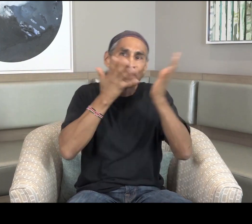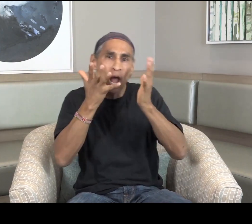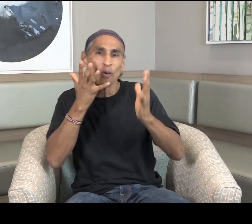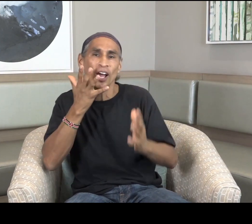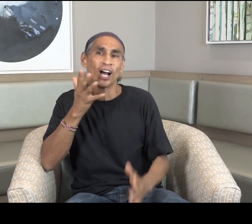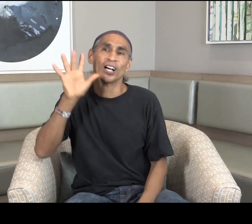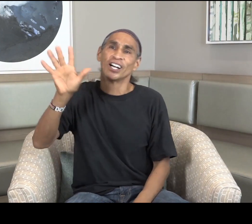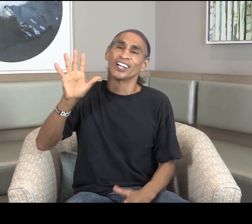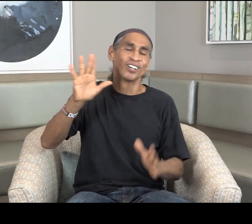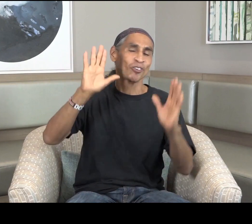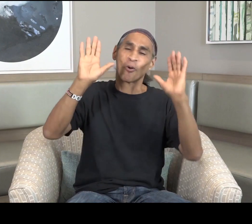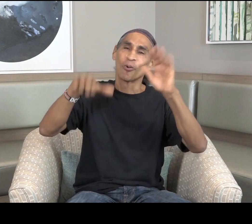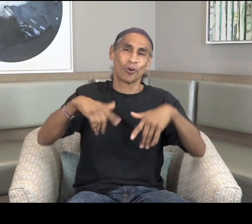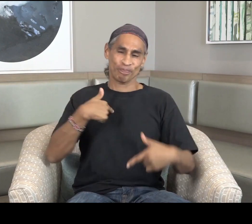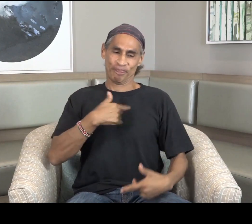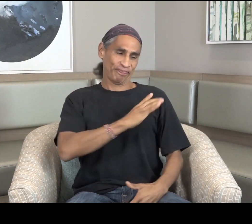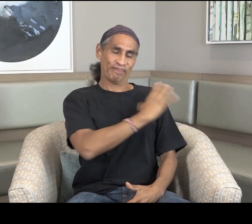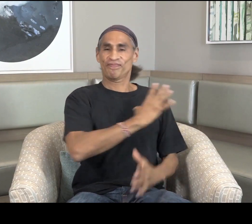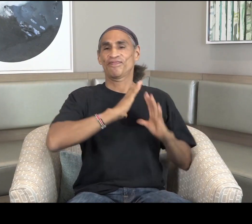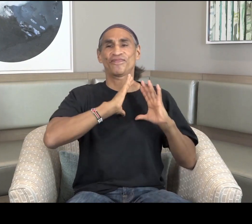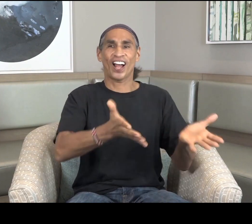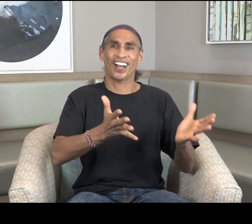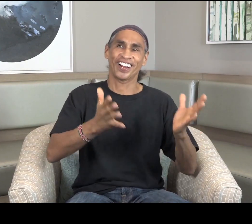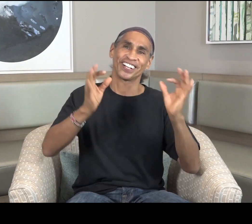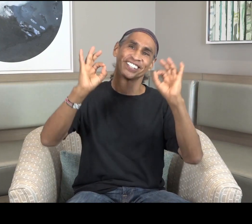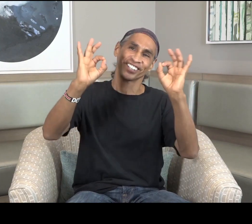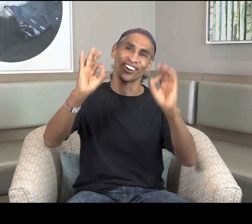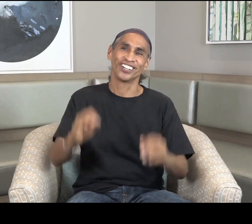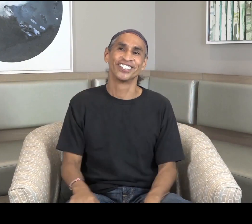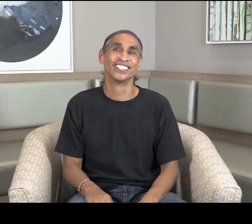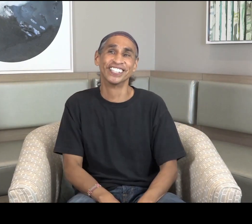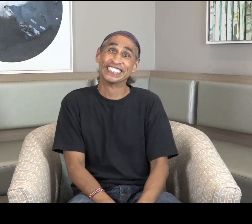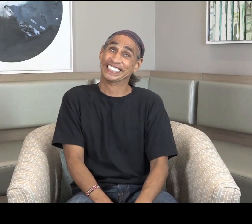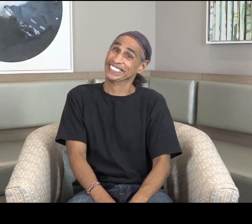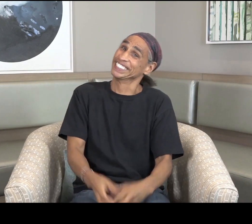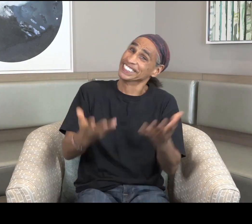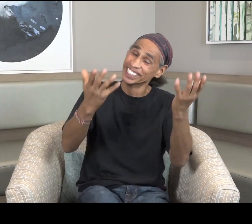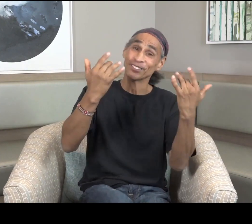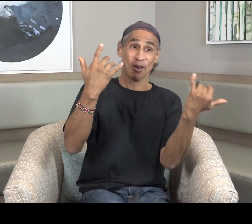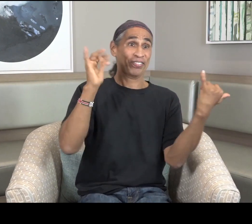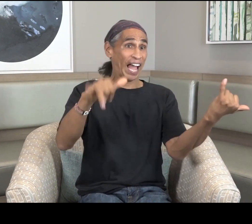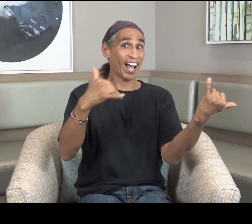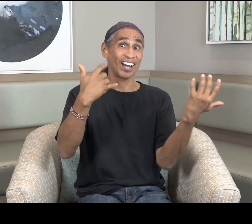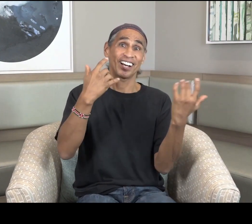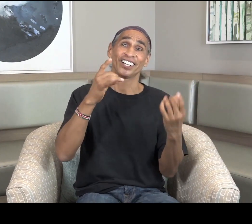She told us that, “Oh, she felt so embarrassed you know.” So, we told her, “Hey, let her know we’re fine.”